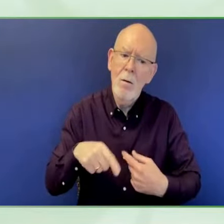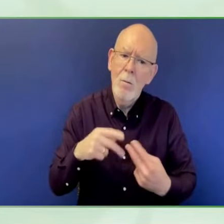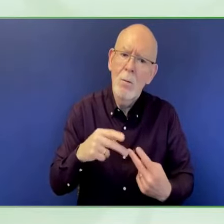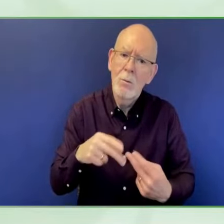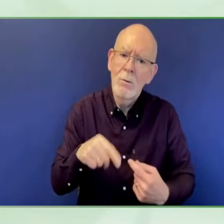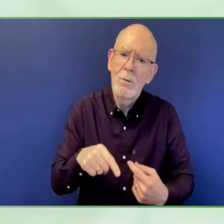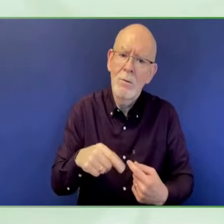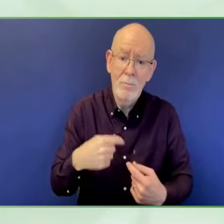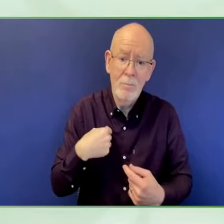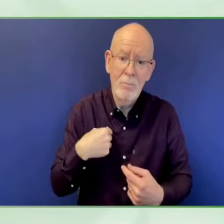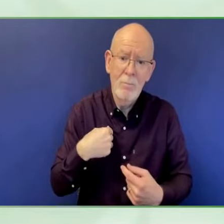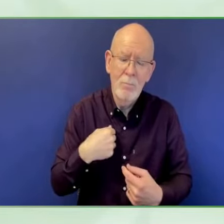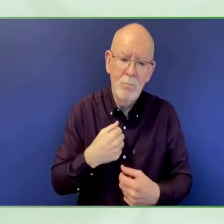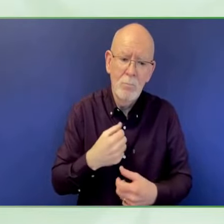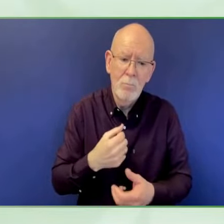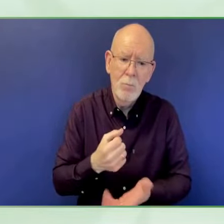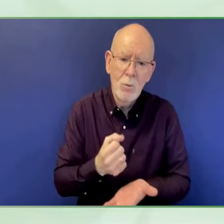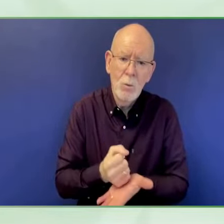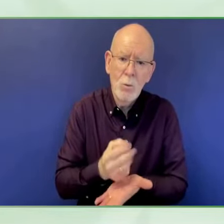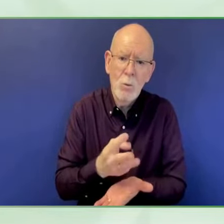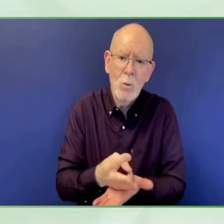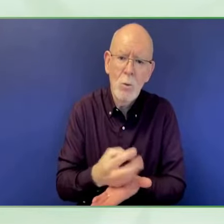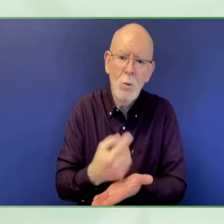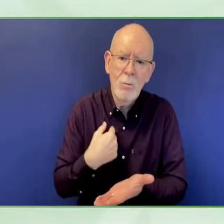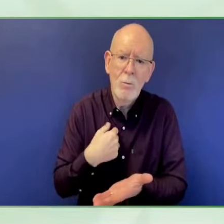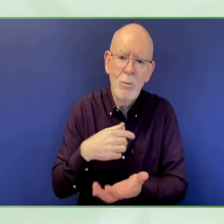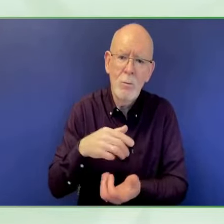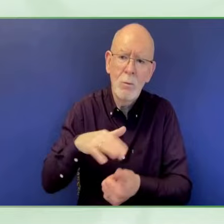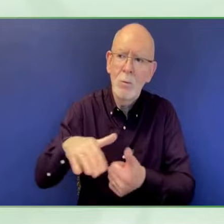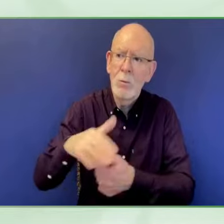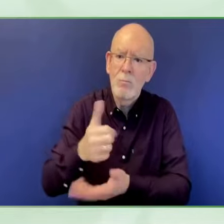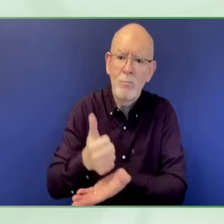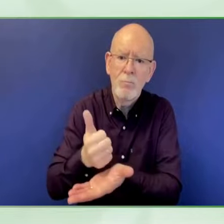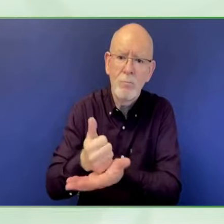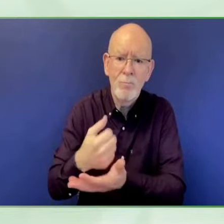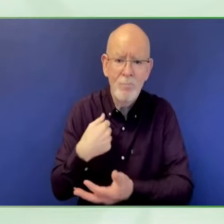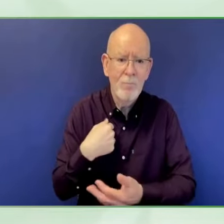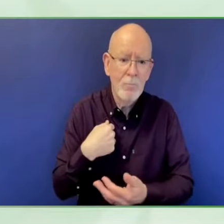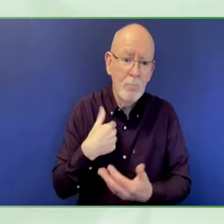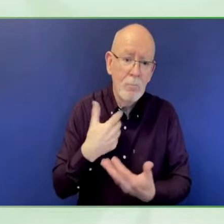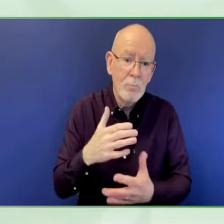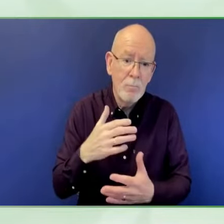I'm very excited to be here on this panel.